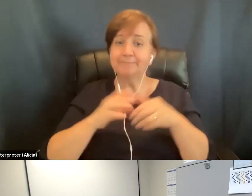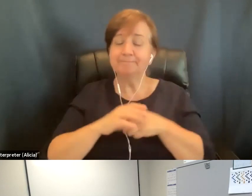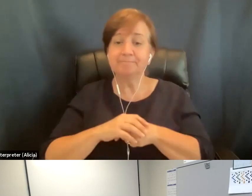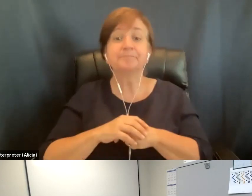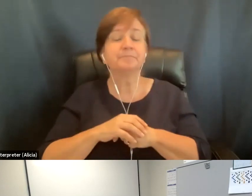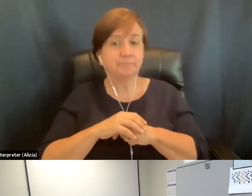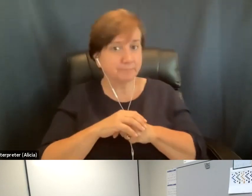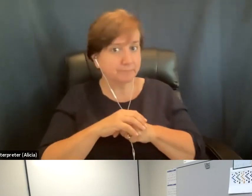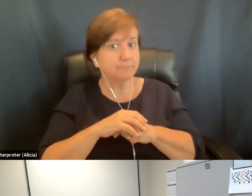Dr. Elsa Villarino: It is hard.